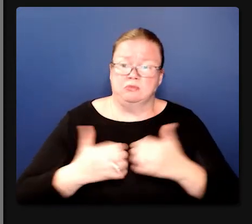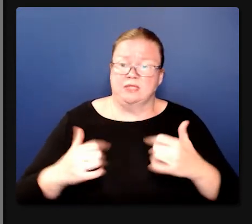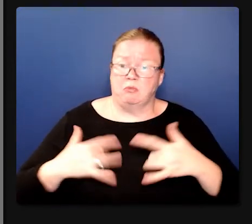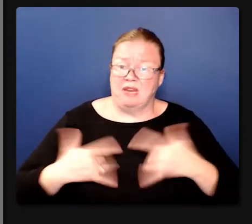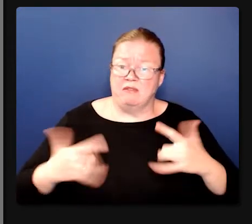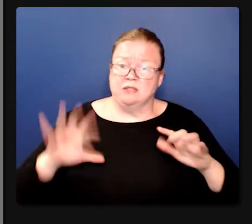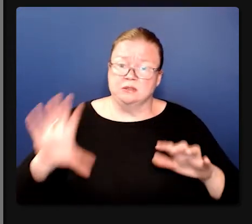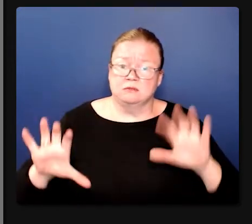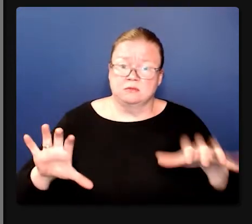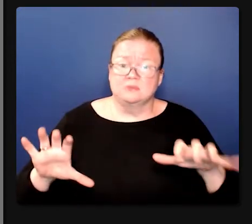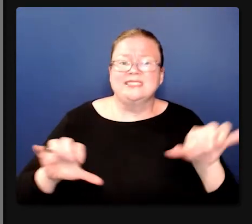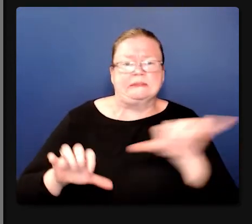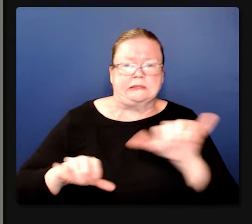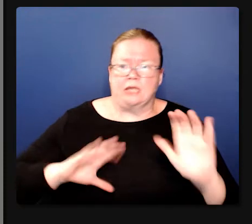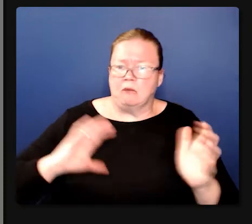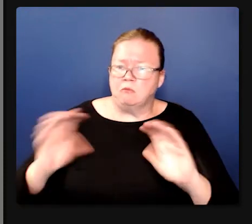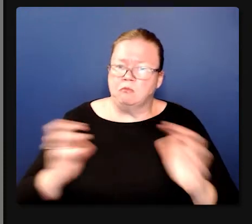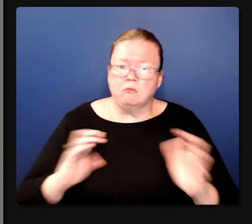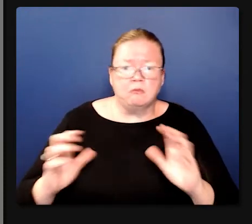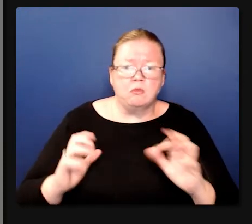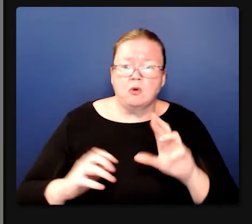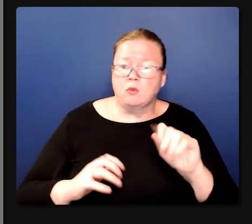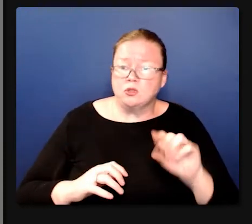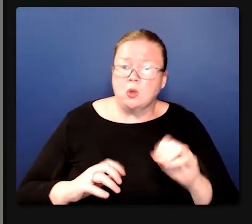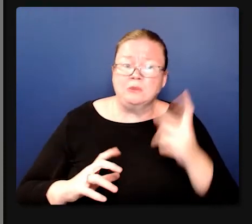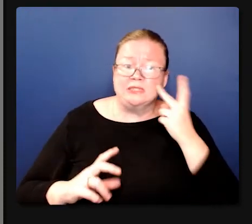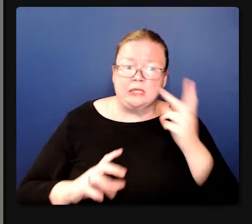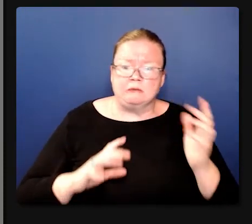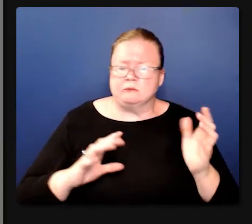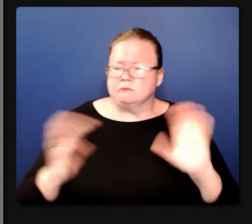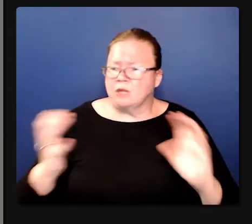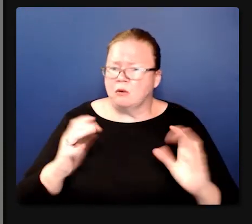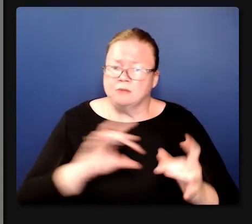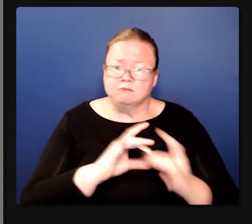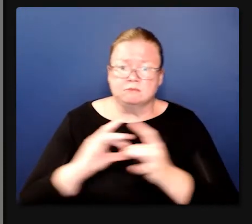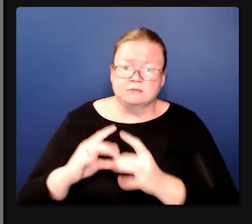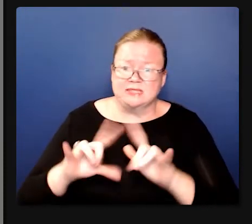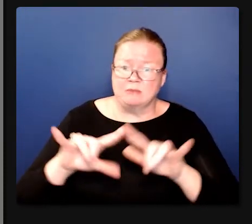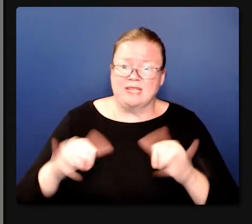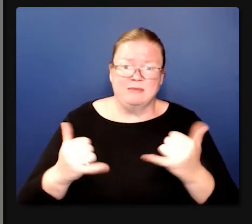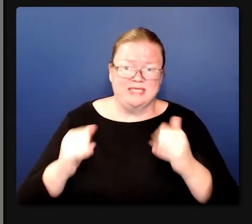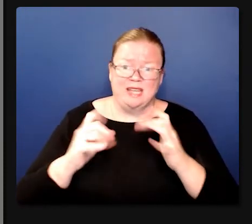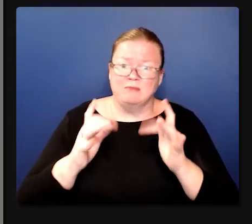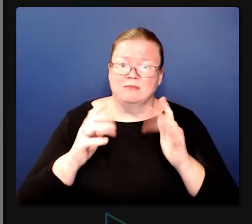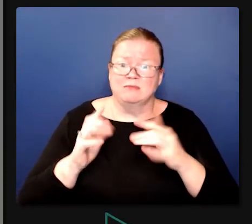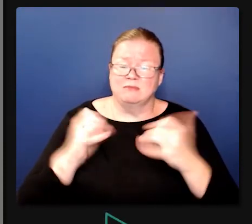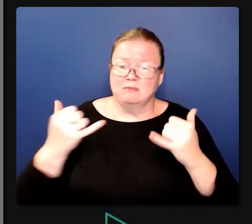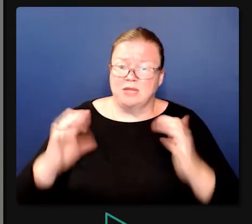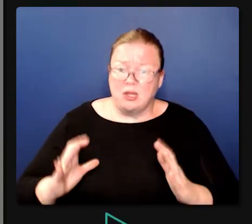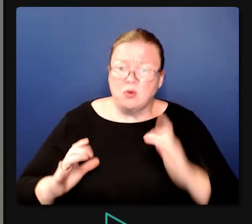sampled at the same ratio, you can still correlate and join them because the same players will be sampled on both of them.